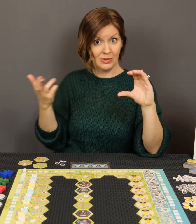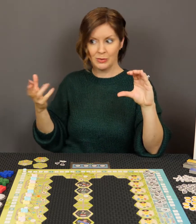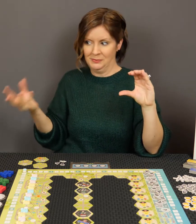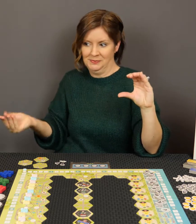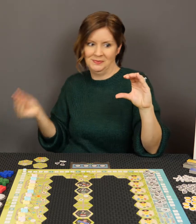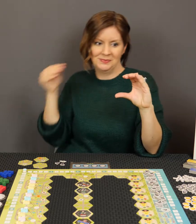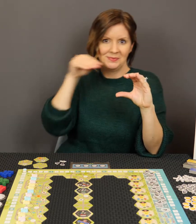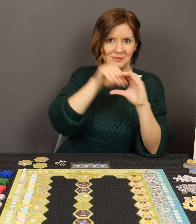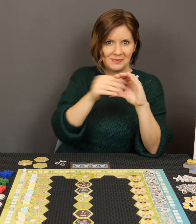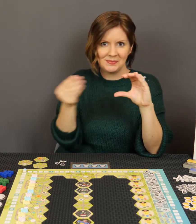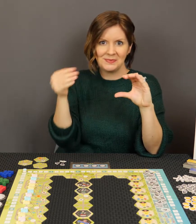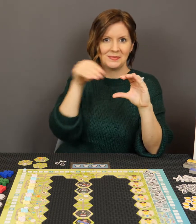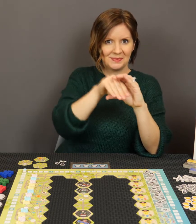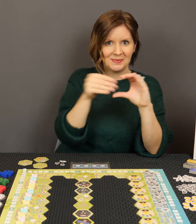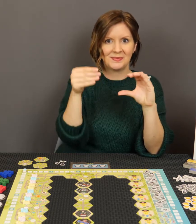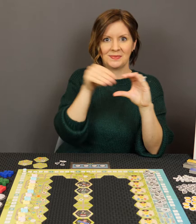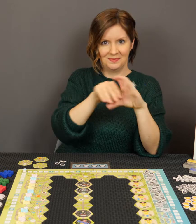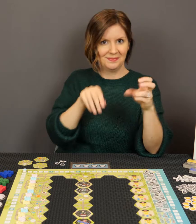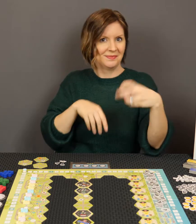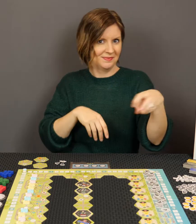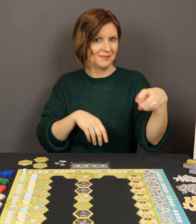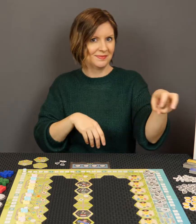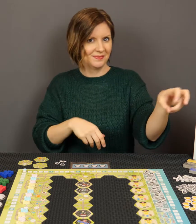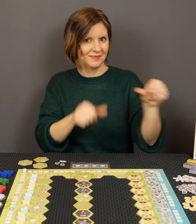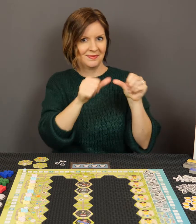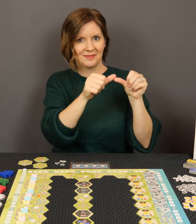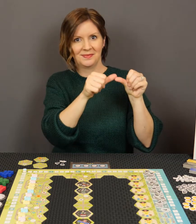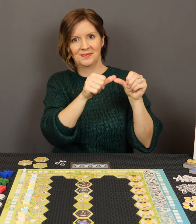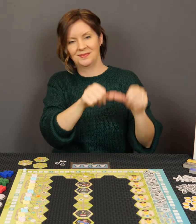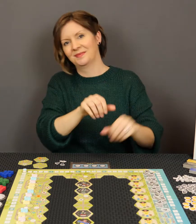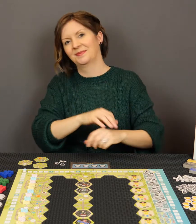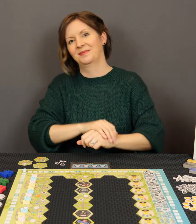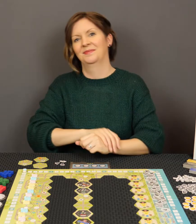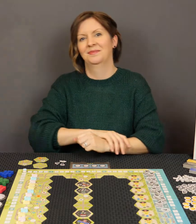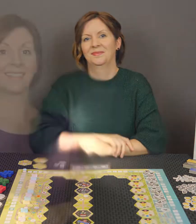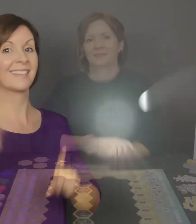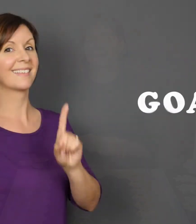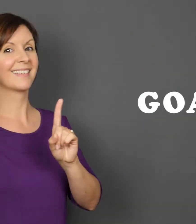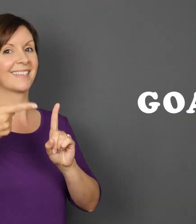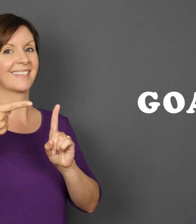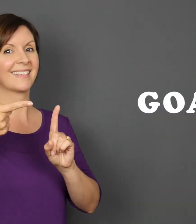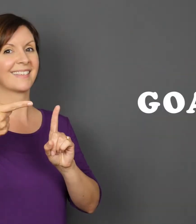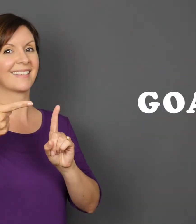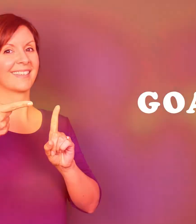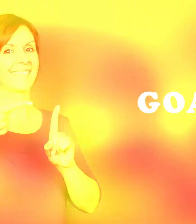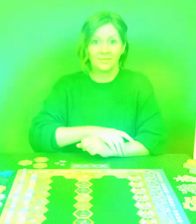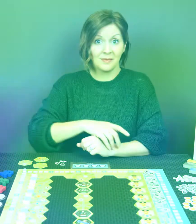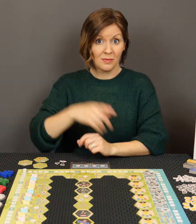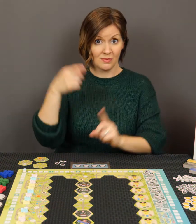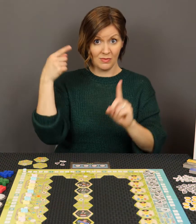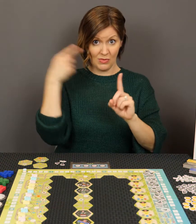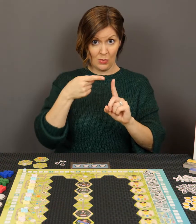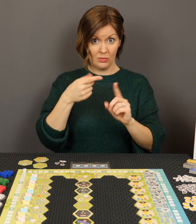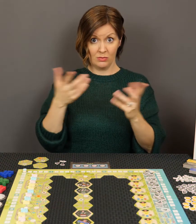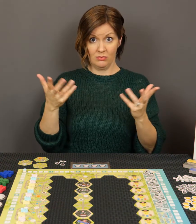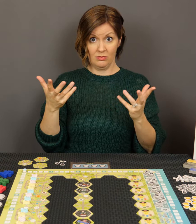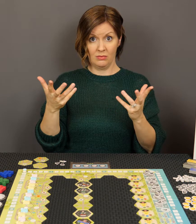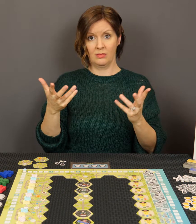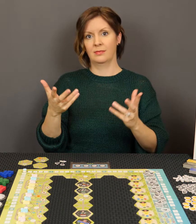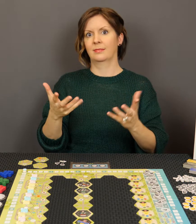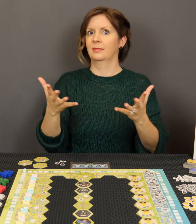And then other resources, you can load onto that train and keep traveling.